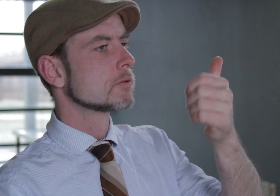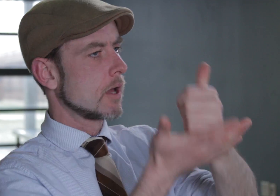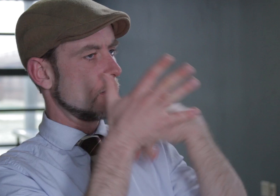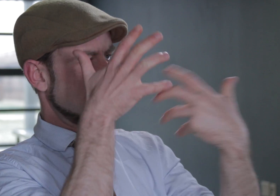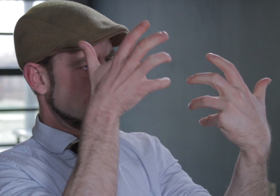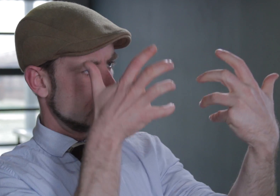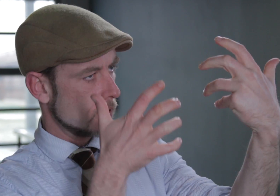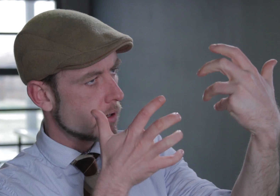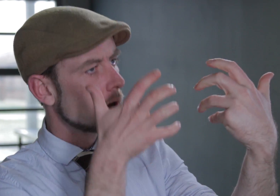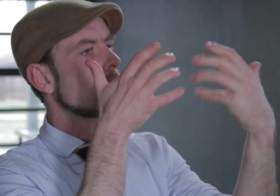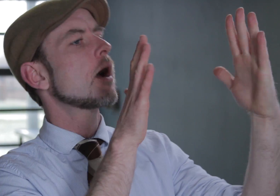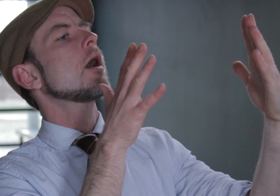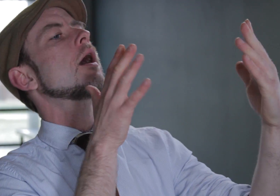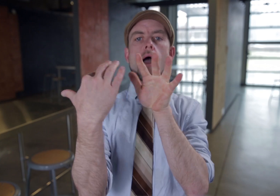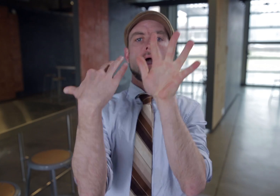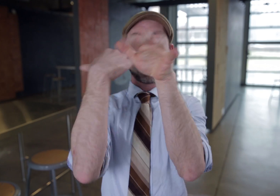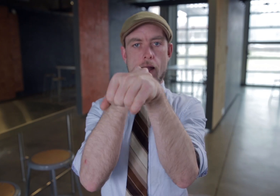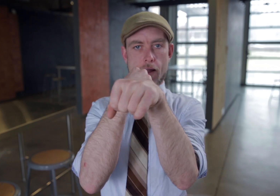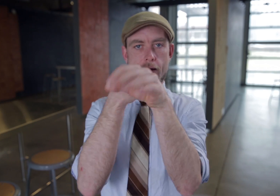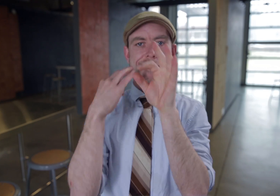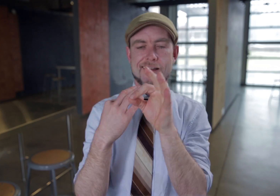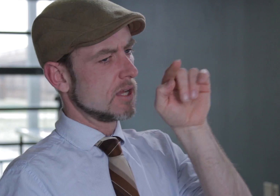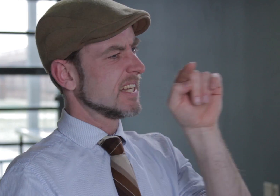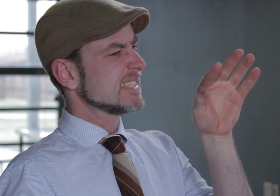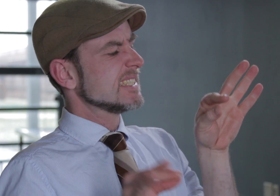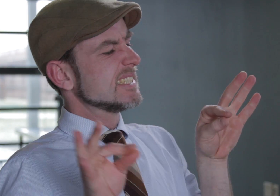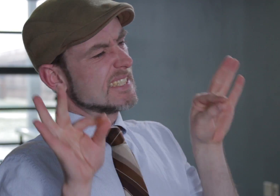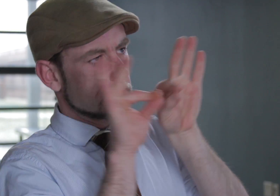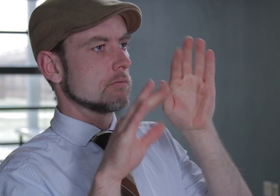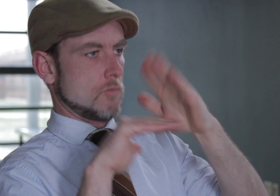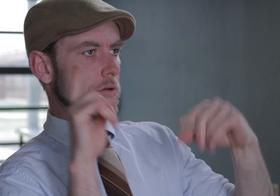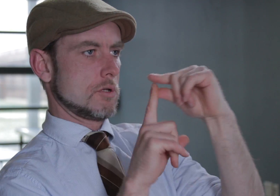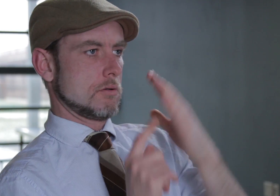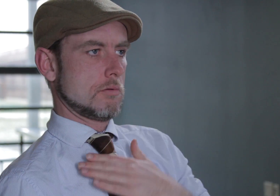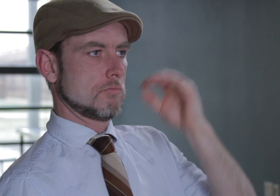help us to get on the same wavelength and form a dorsal connection. This dorsal connection is more important than words, in my opinion.